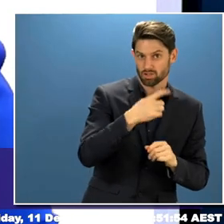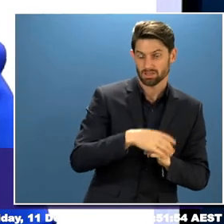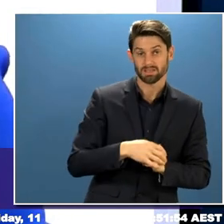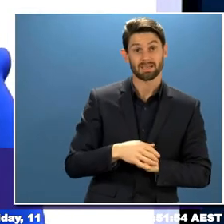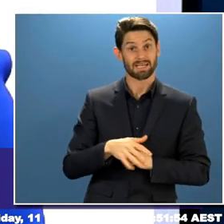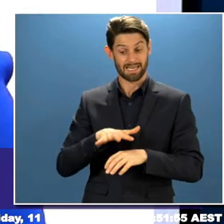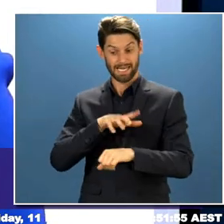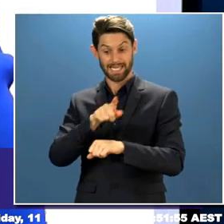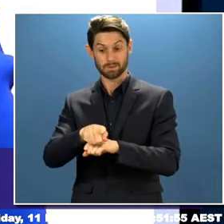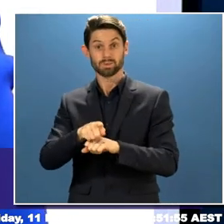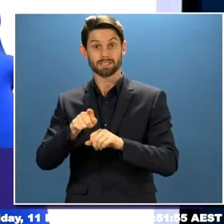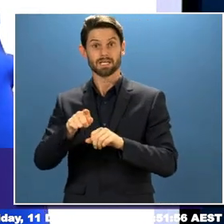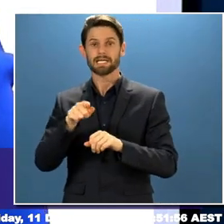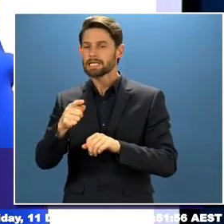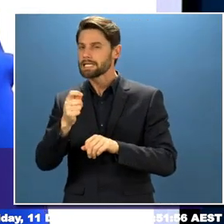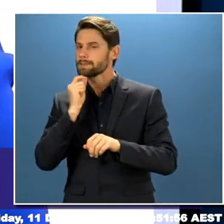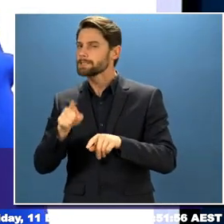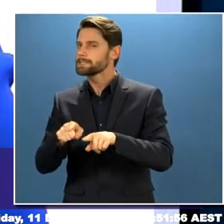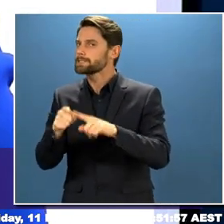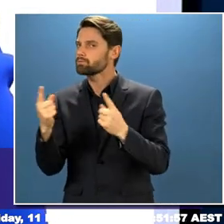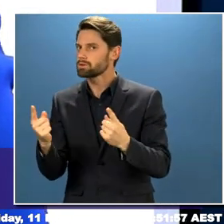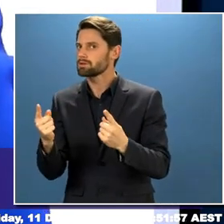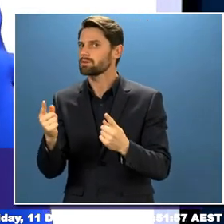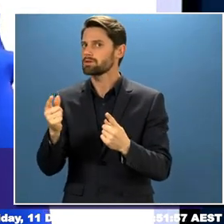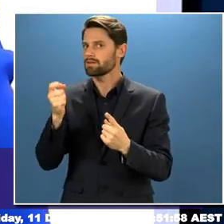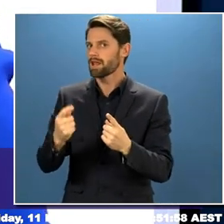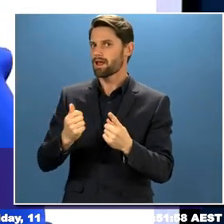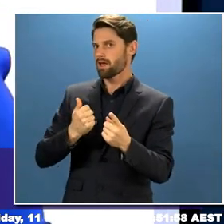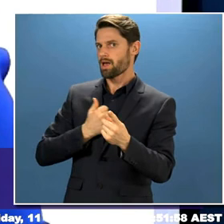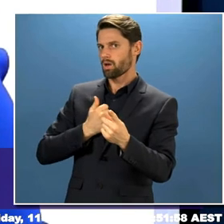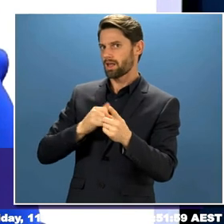different to the hearings that the Commission has conducted to date,